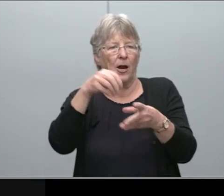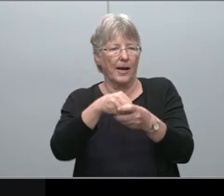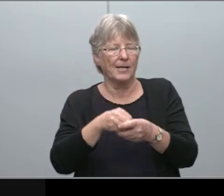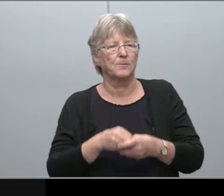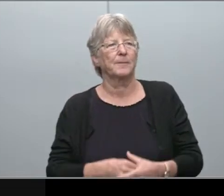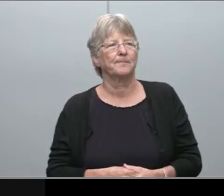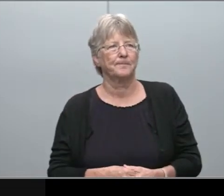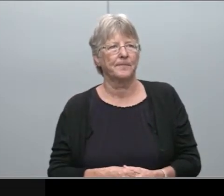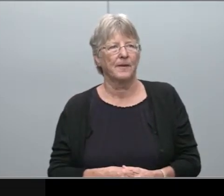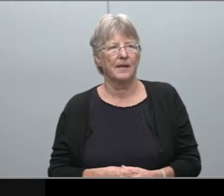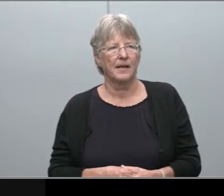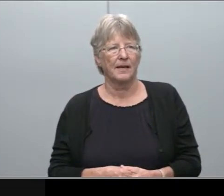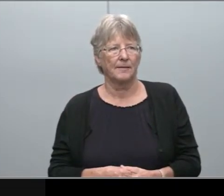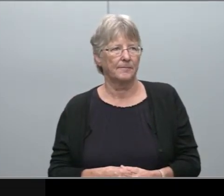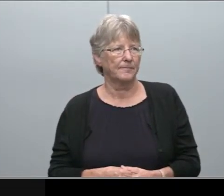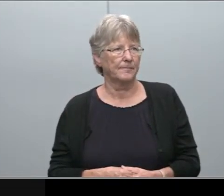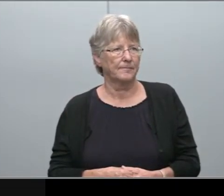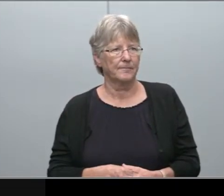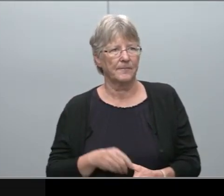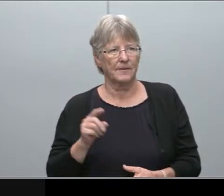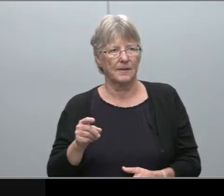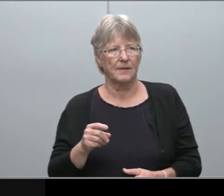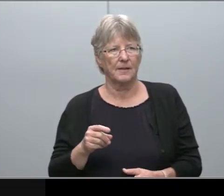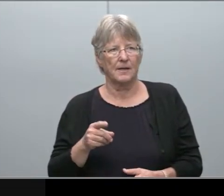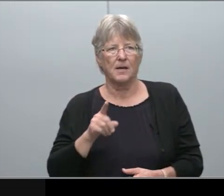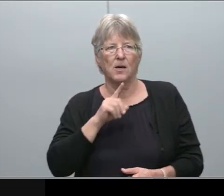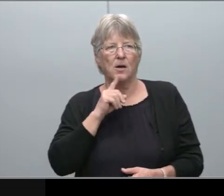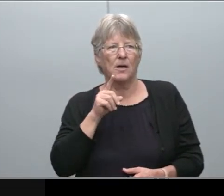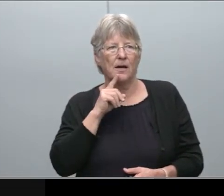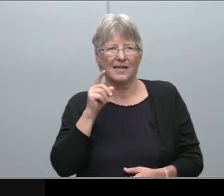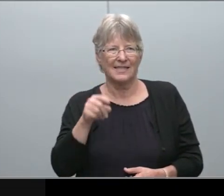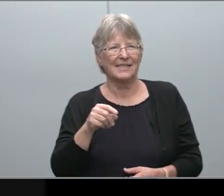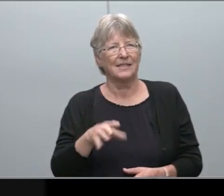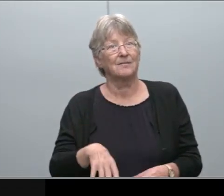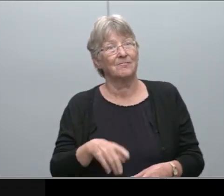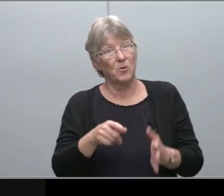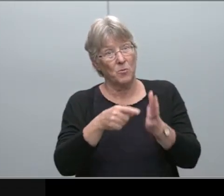around academic supports since one of the first LCAP forums